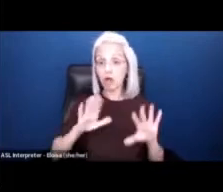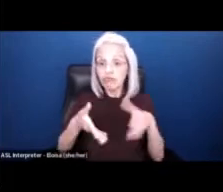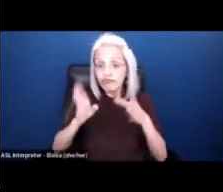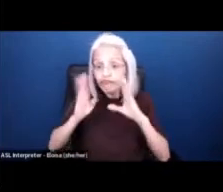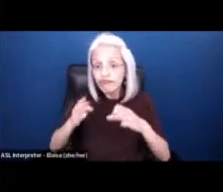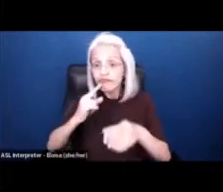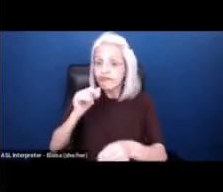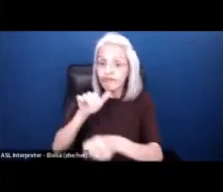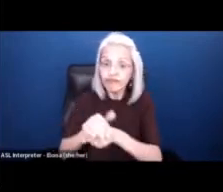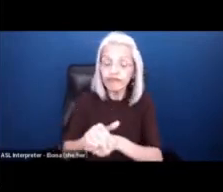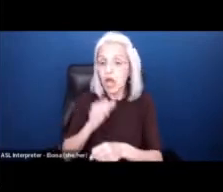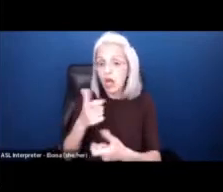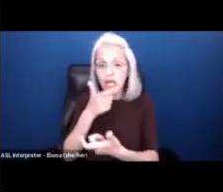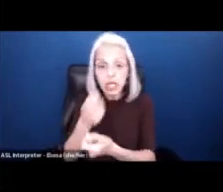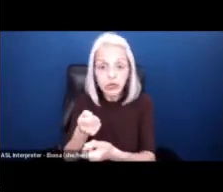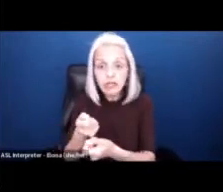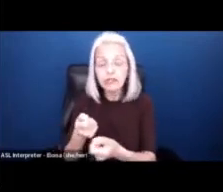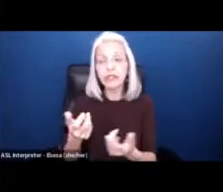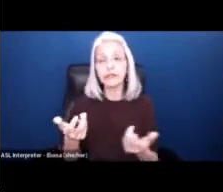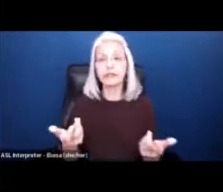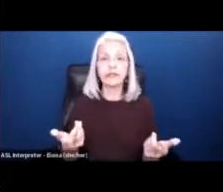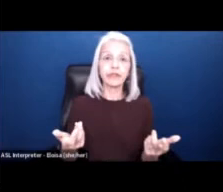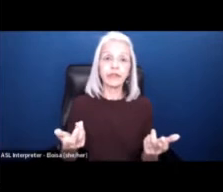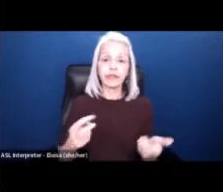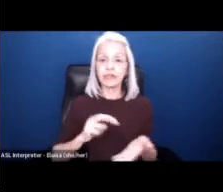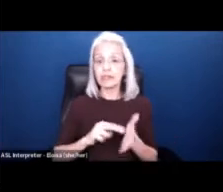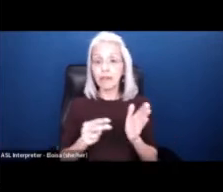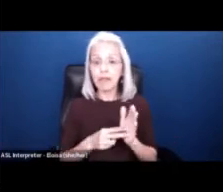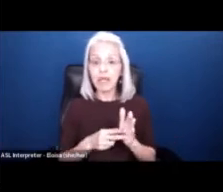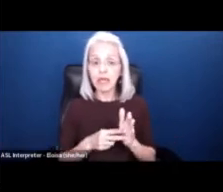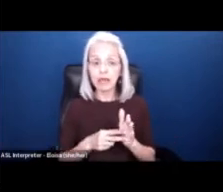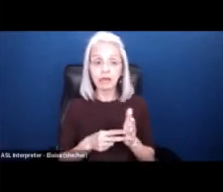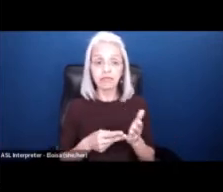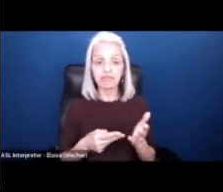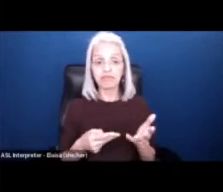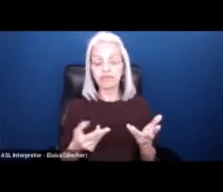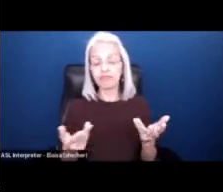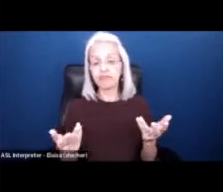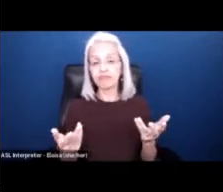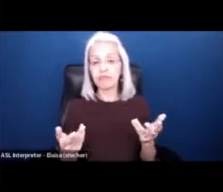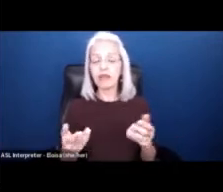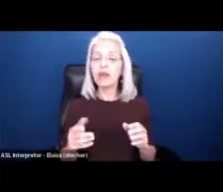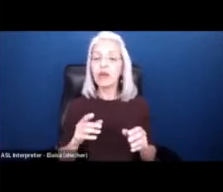interested? They're not able. Your role is to think about,